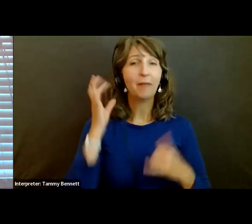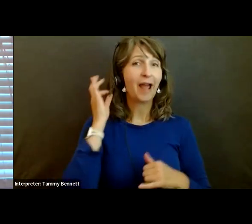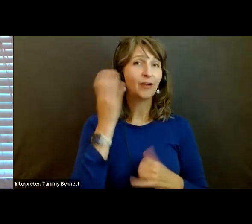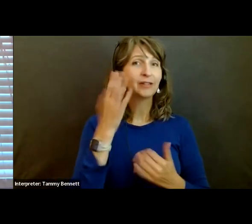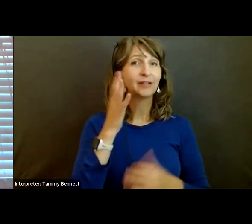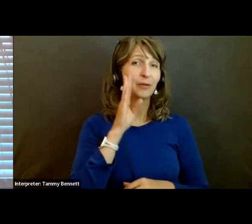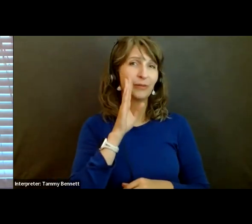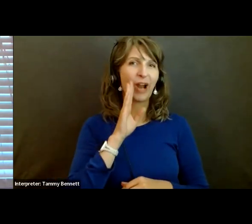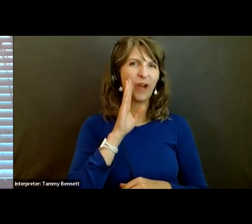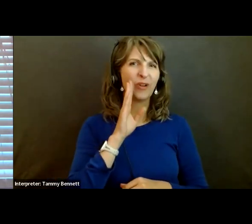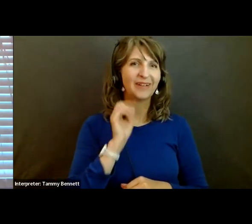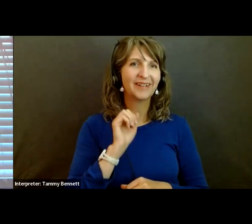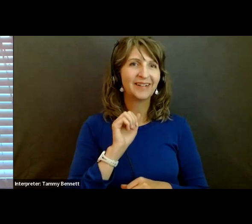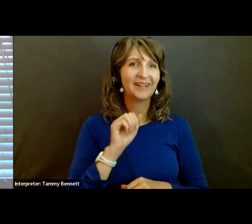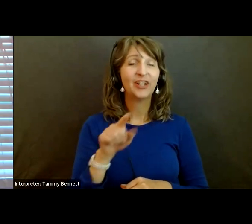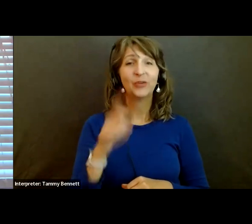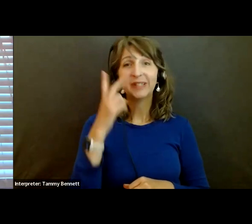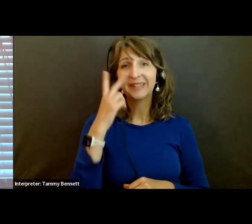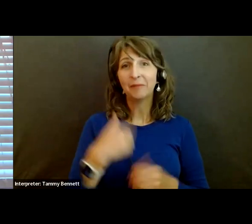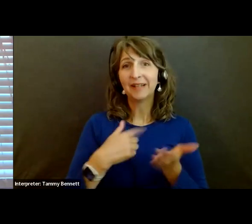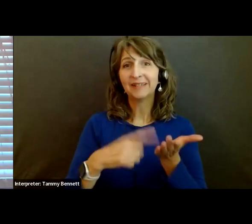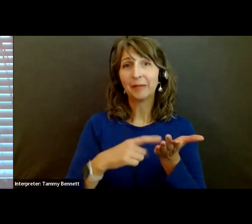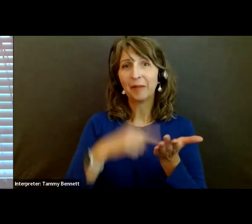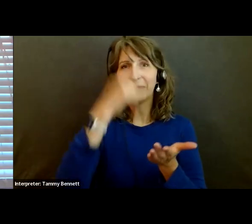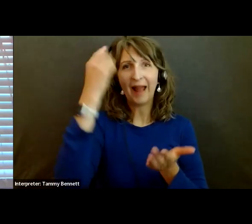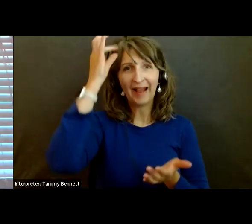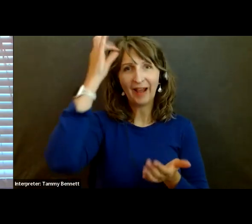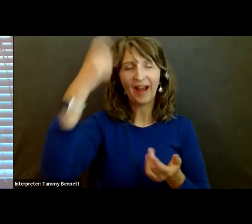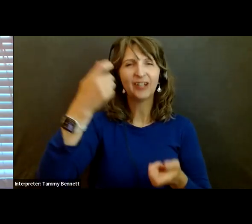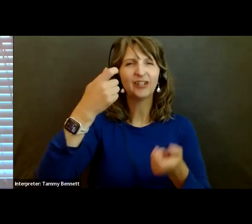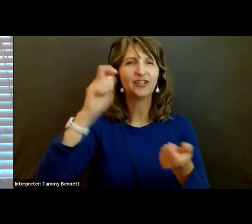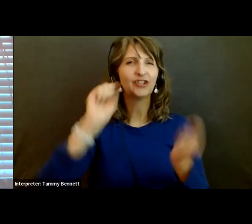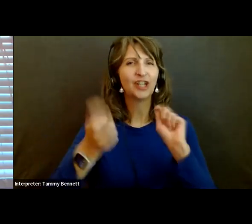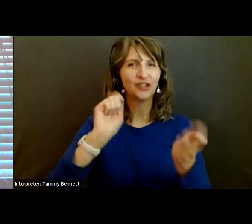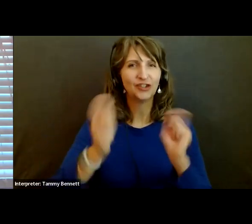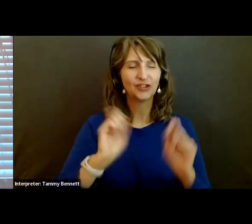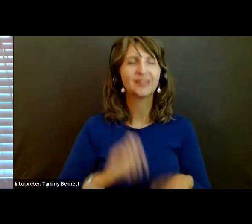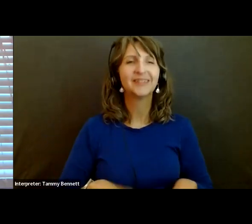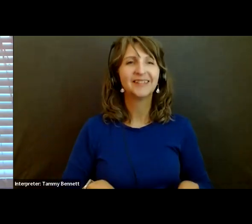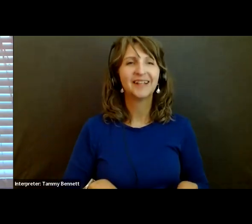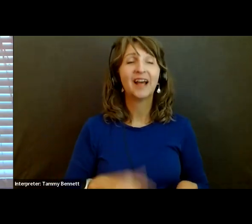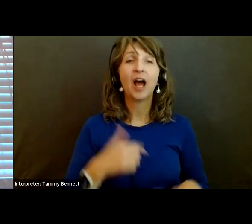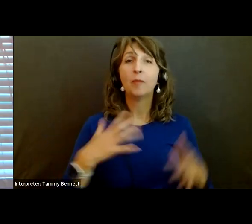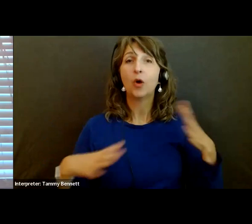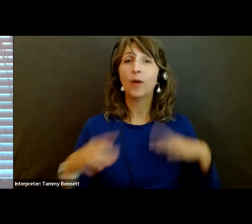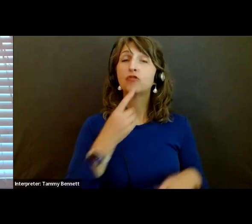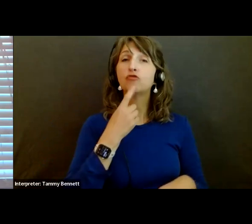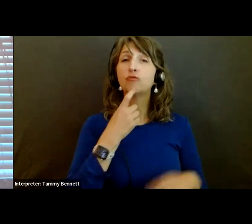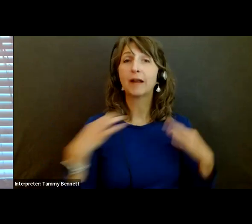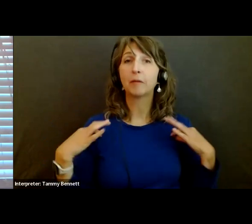If you see me, it may be black sometimes. I change up. I am wearing a red blouse.